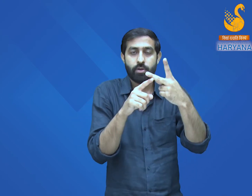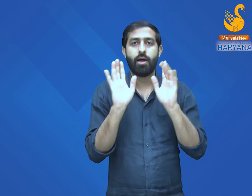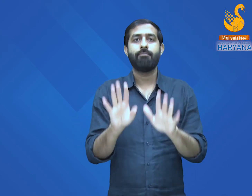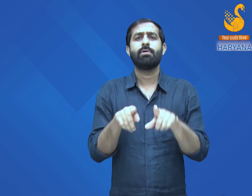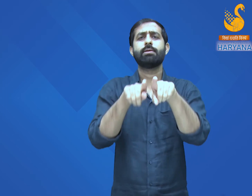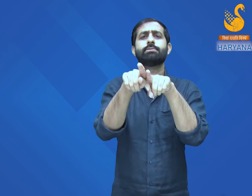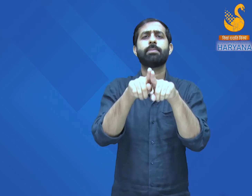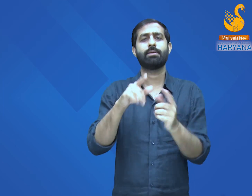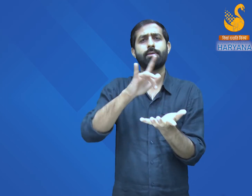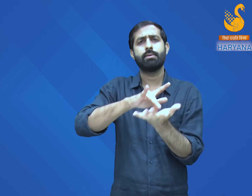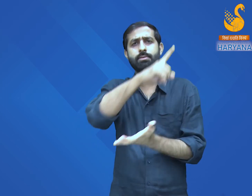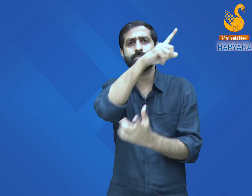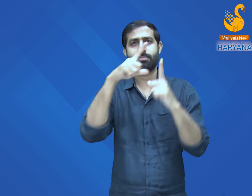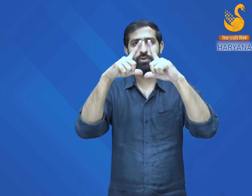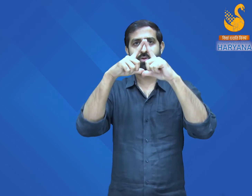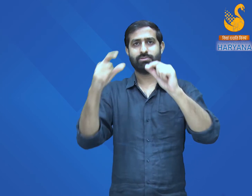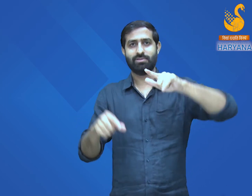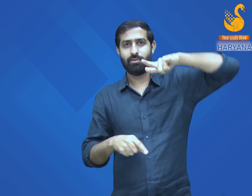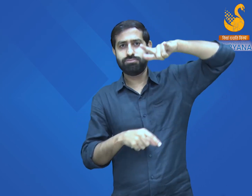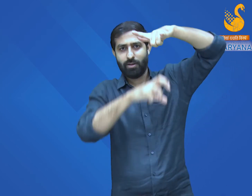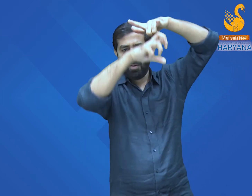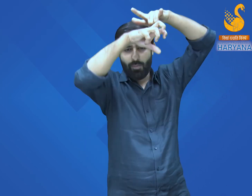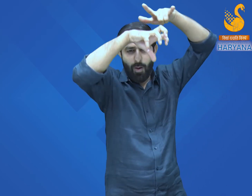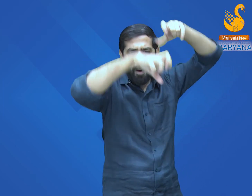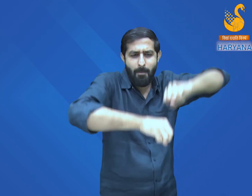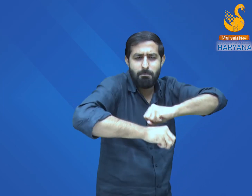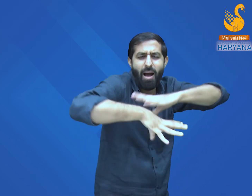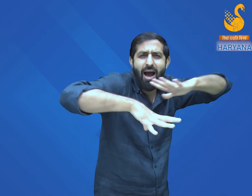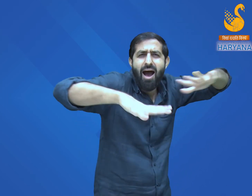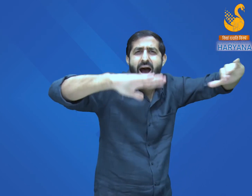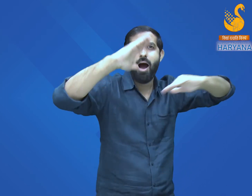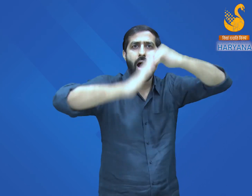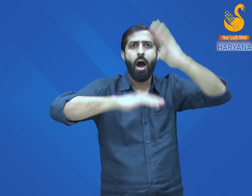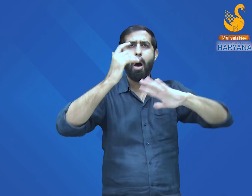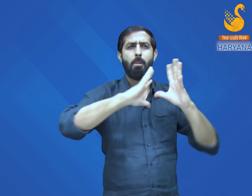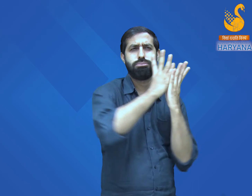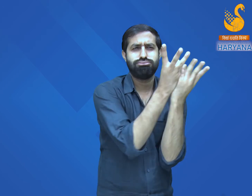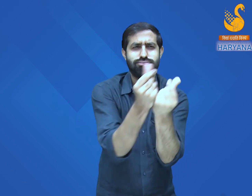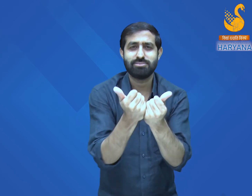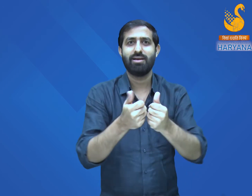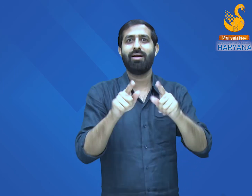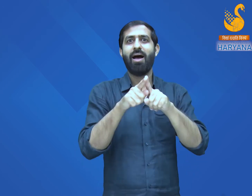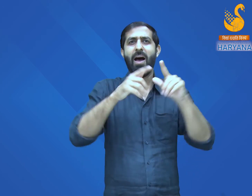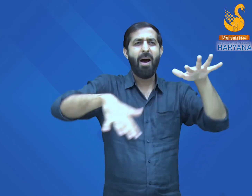Second, for example, the atomic bombing in japan destructed the whole country